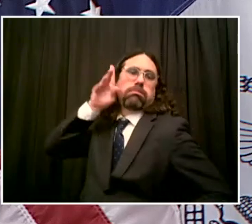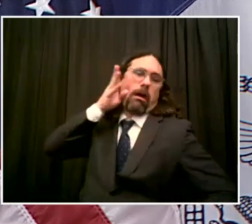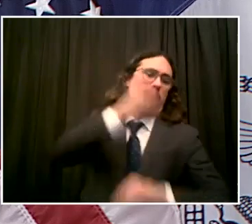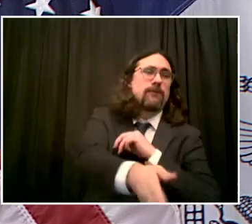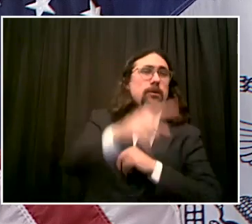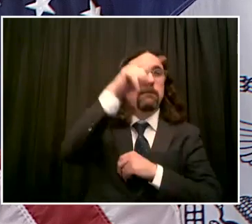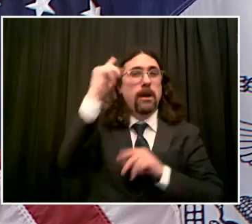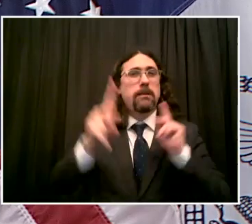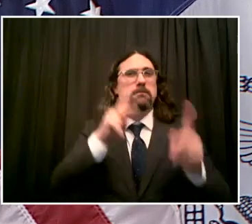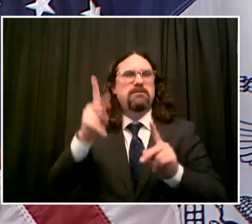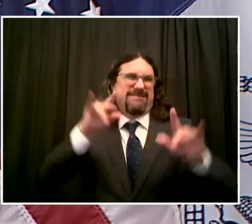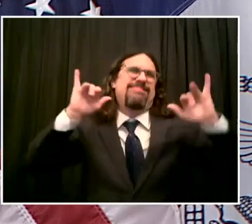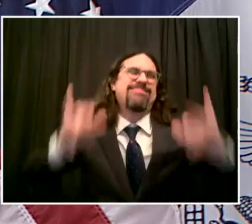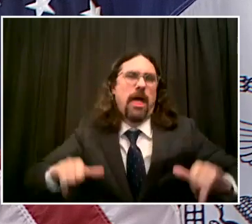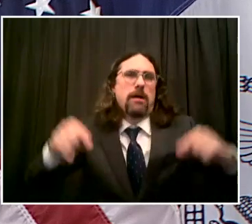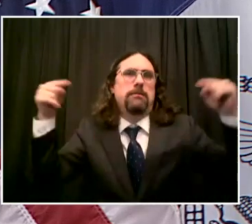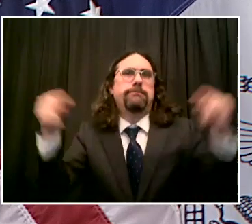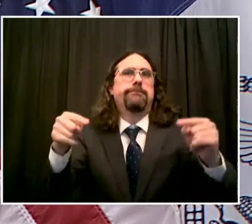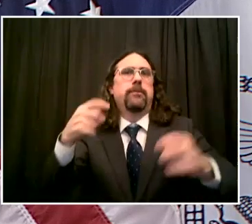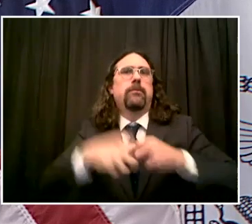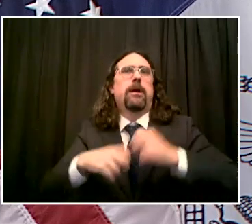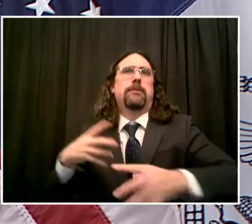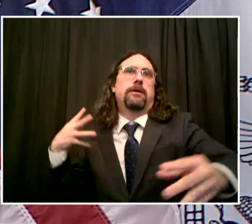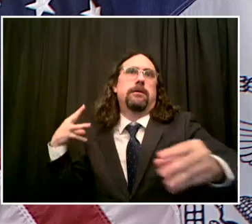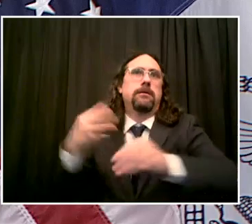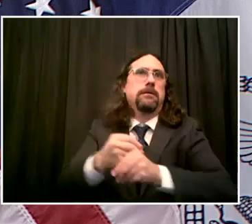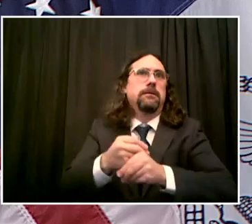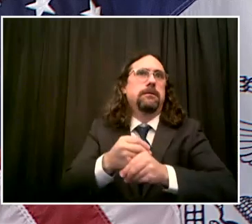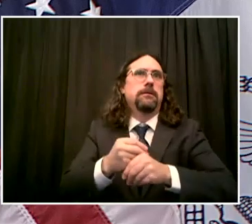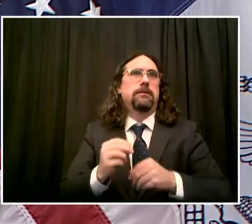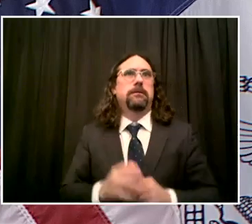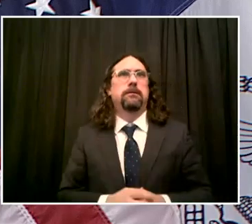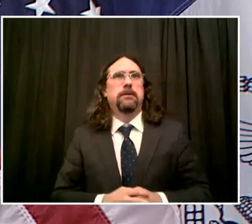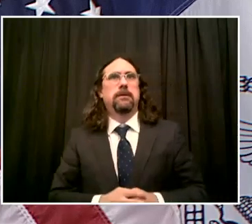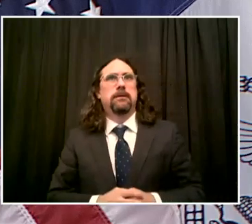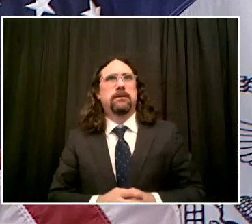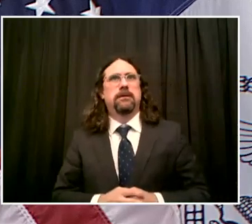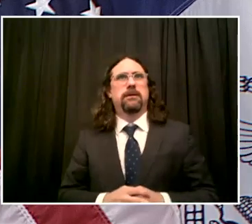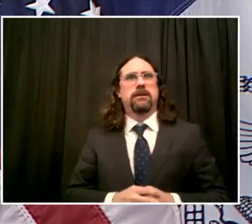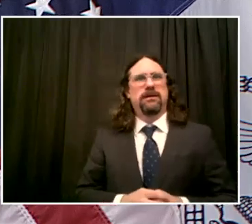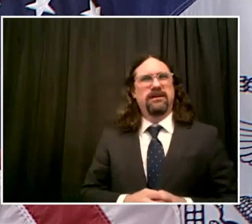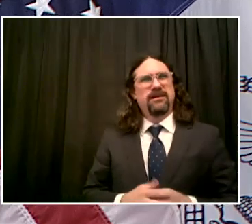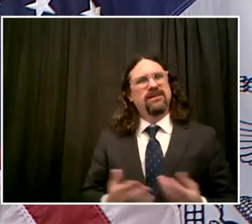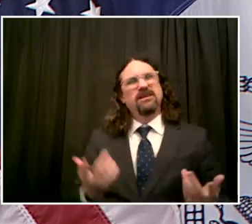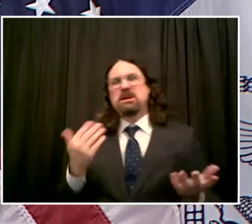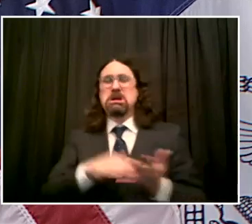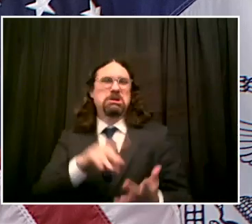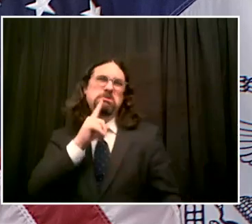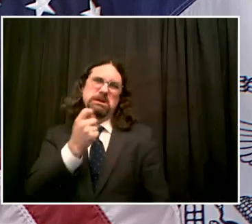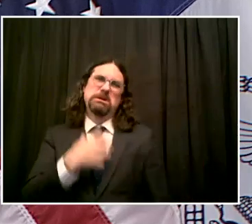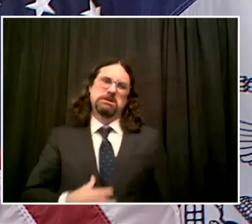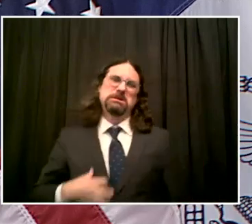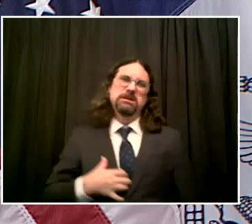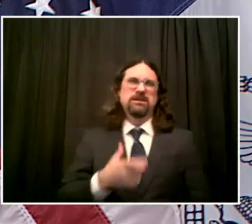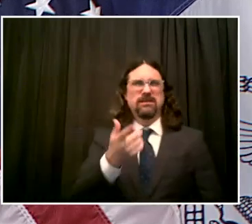IT 'SJUT SANY OTH ERDAY. WE ARE NOT TREATING IT WHITE